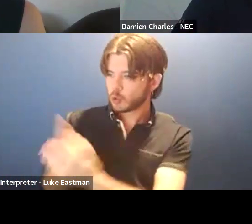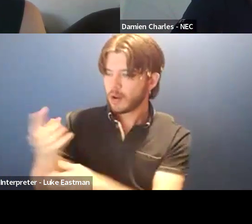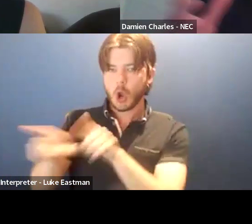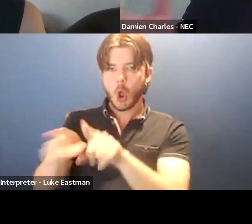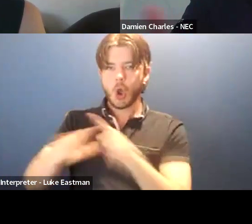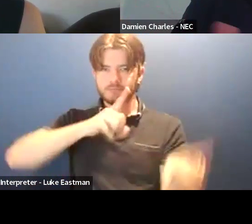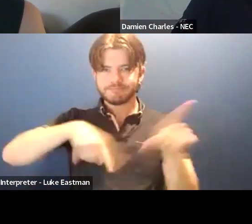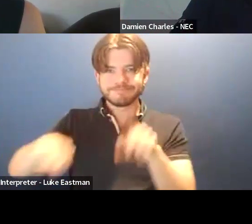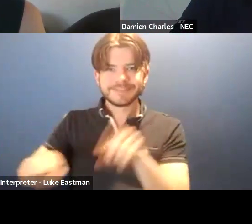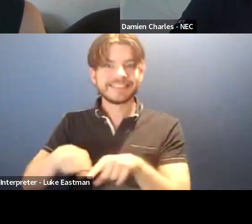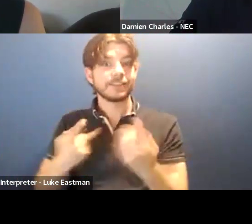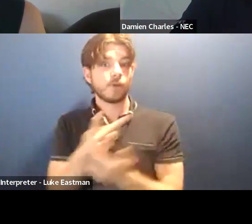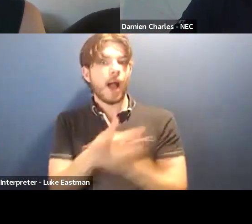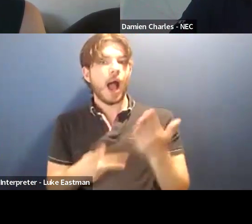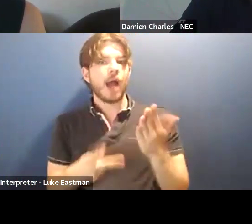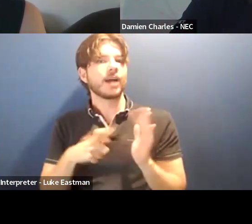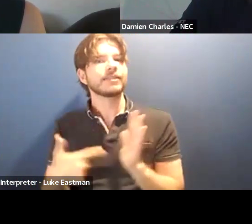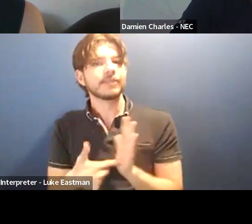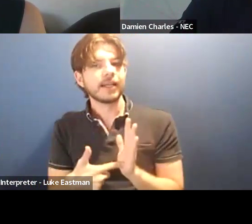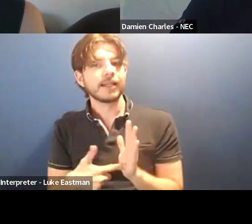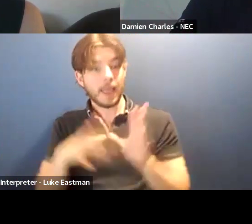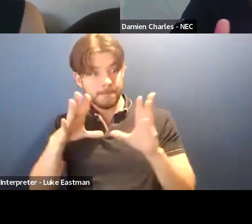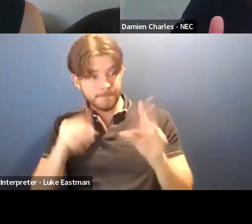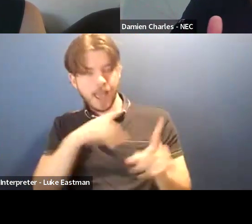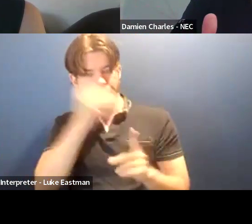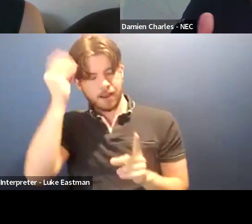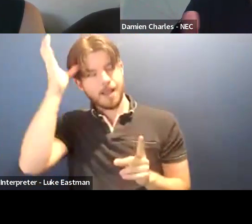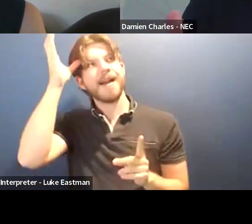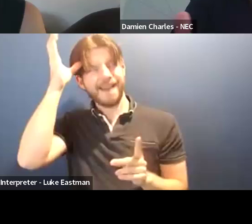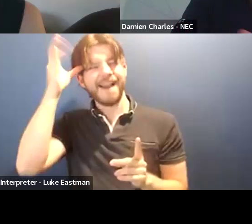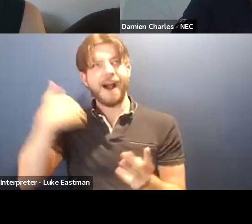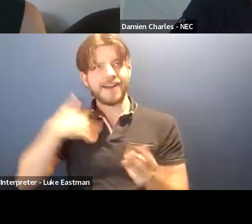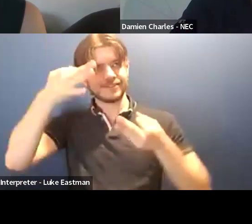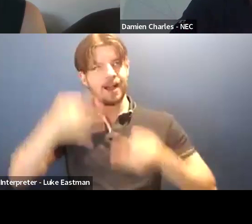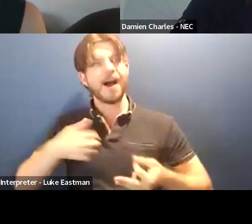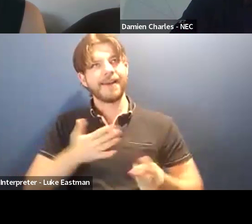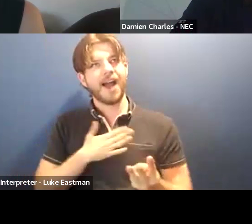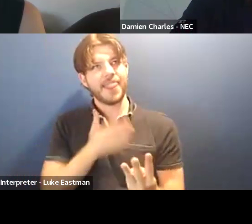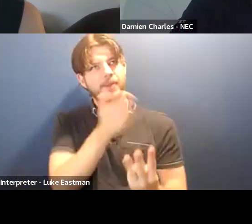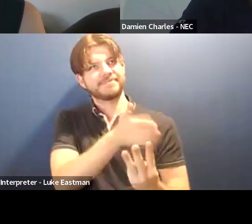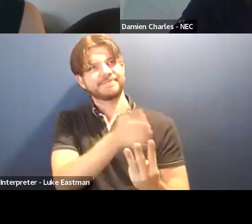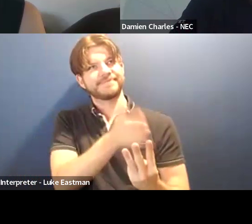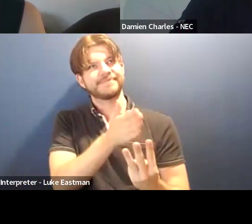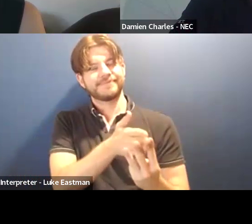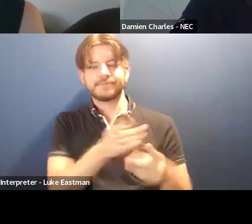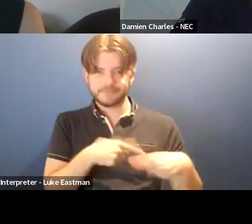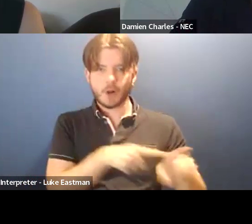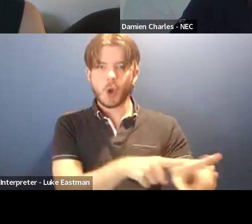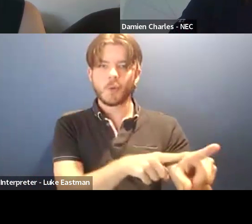they they may then choose and look for for a future opportunity we're halfway through the first cohort of that